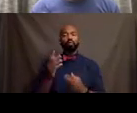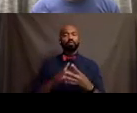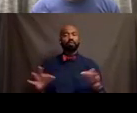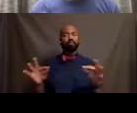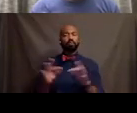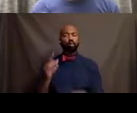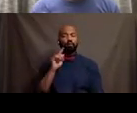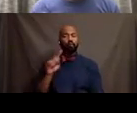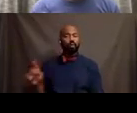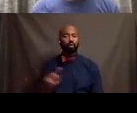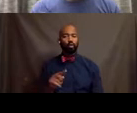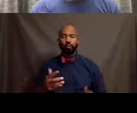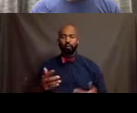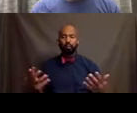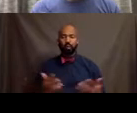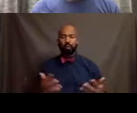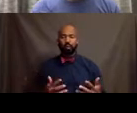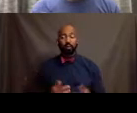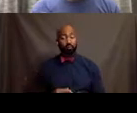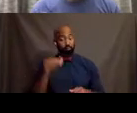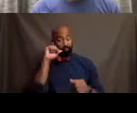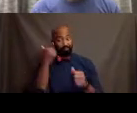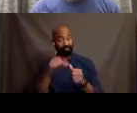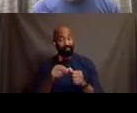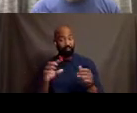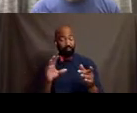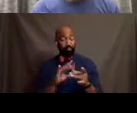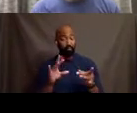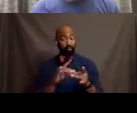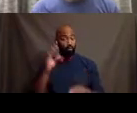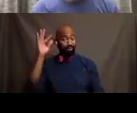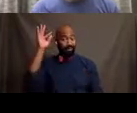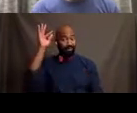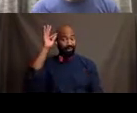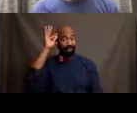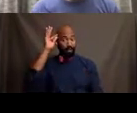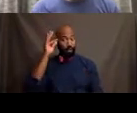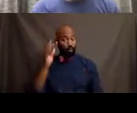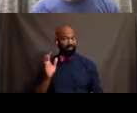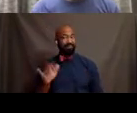because I saw that as the topic that really bubbled up to the surface that we needed to address more immediately